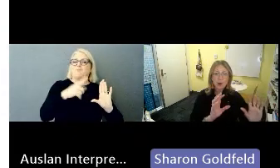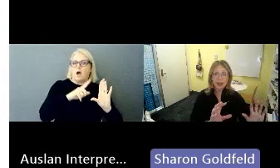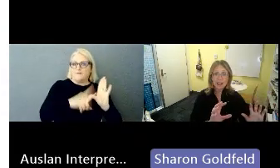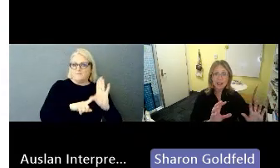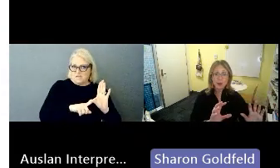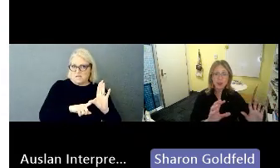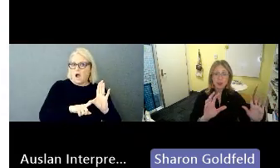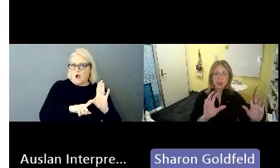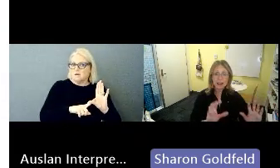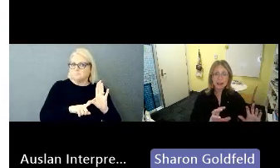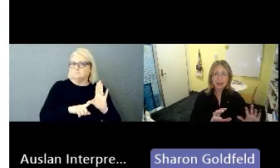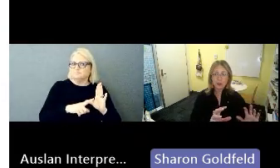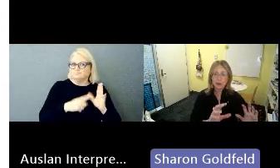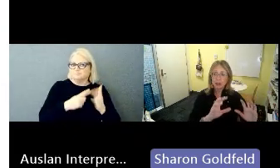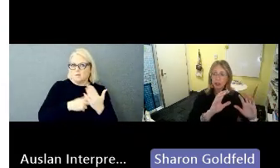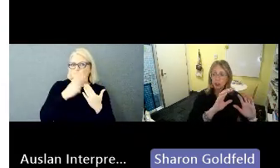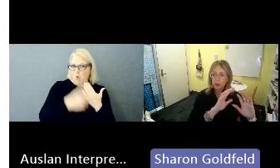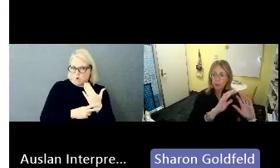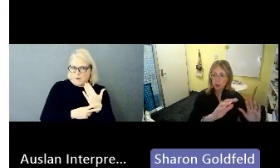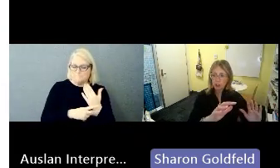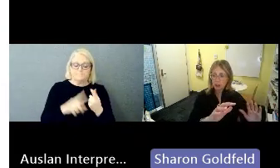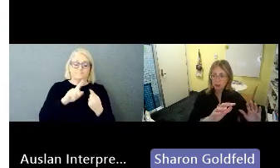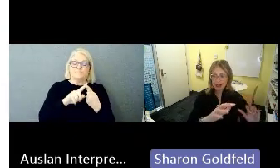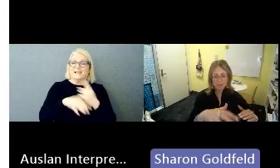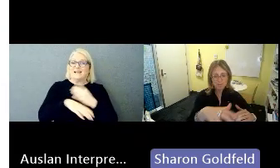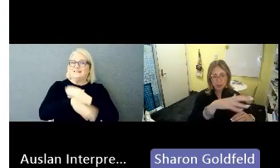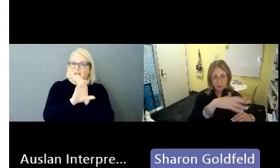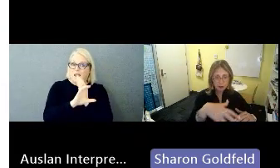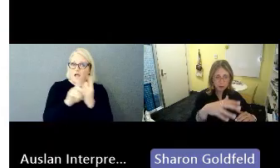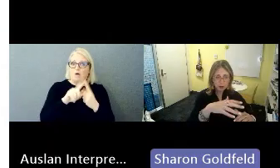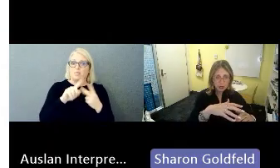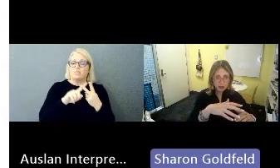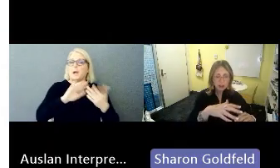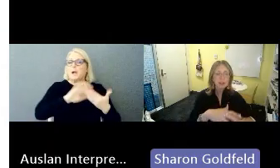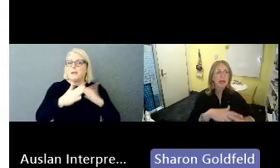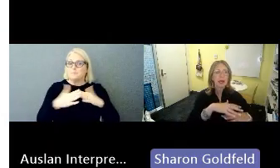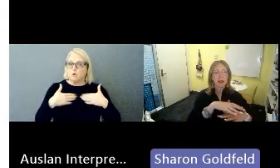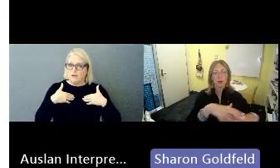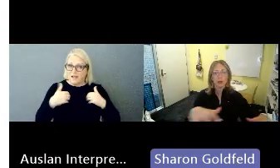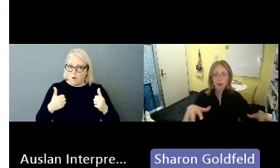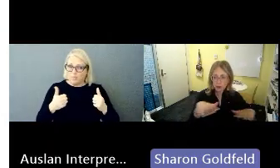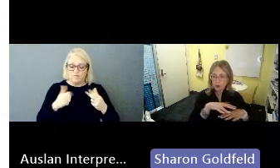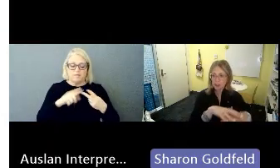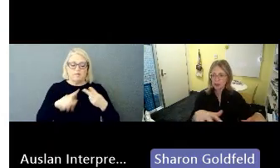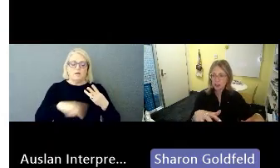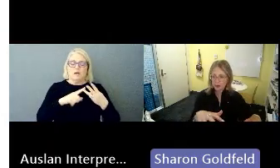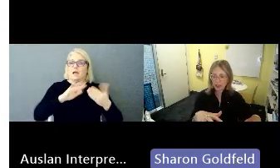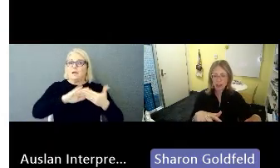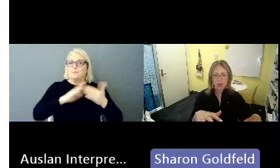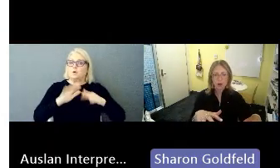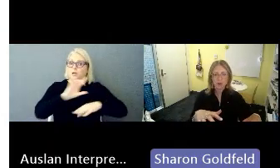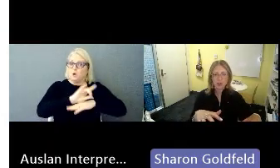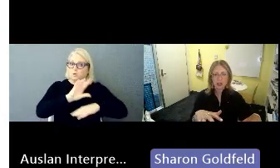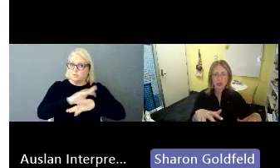And what they did was use telehealth, community consultation, and also getting together case conferencing